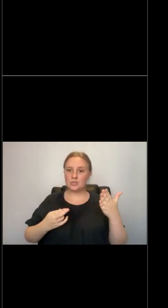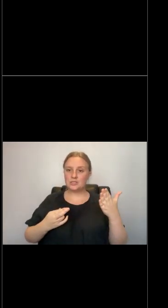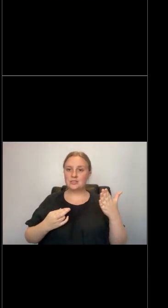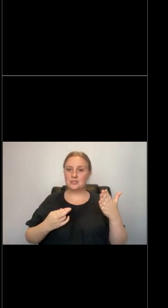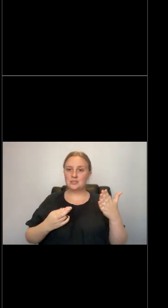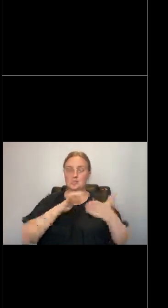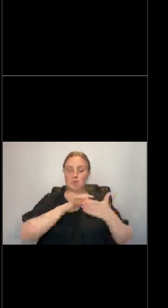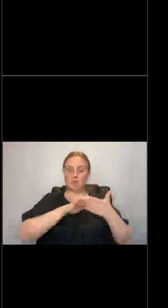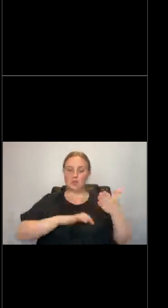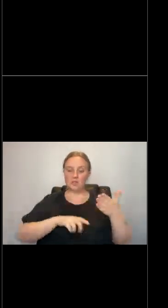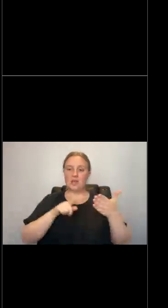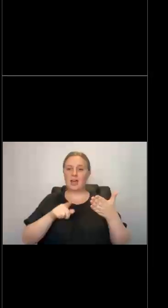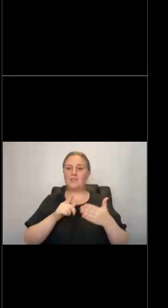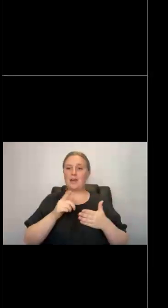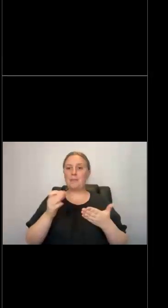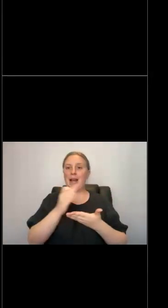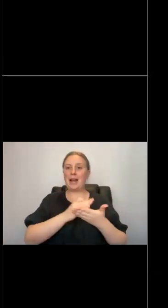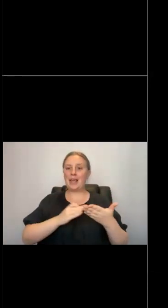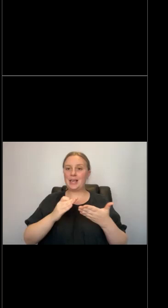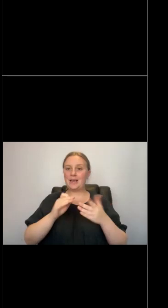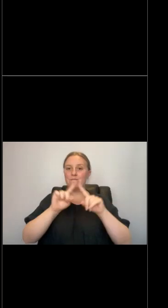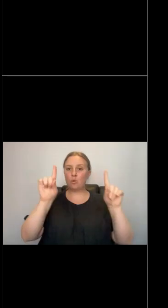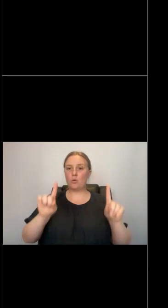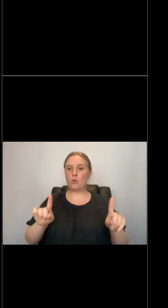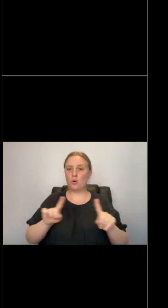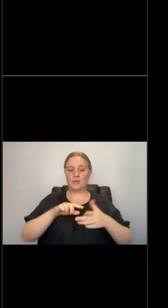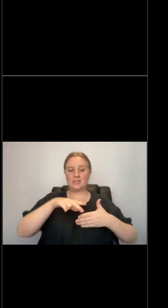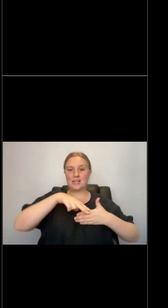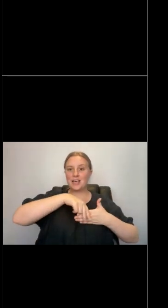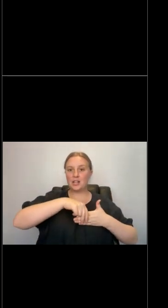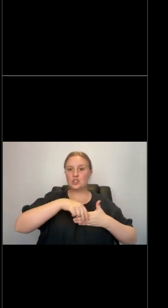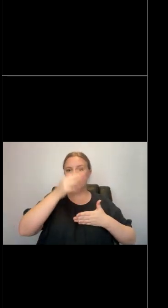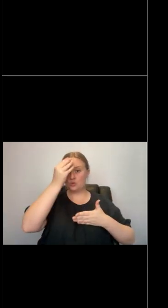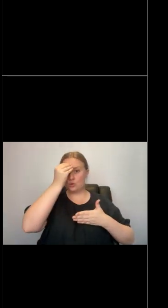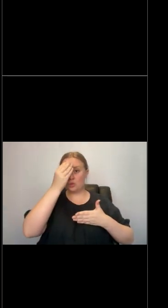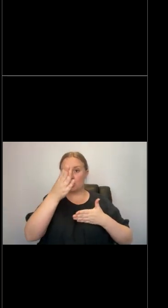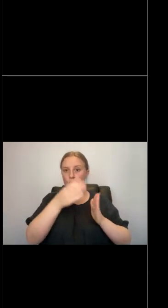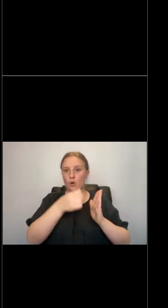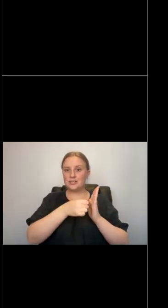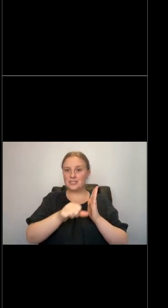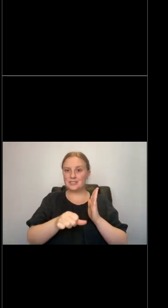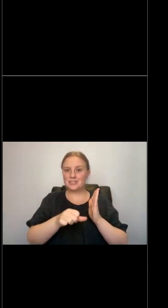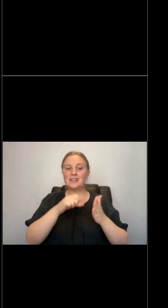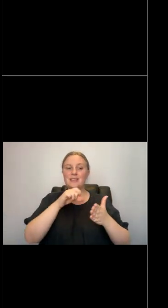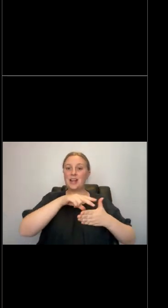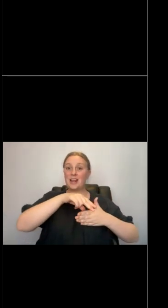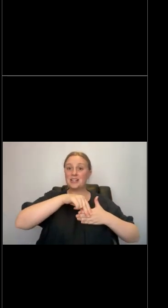notices and it's effectively a questionnaire that can be used for a person to provide information